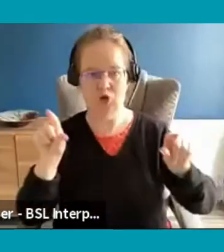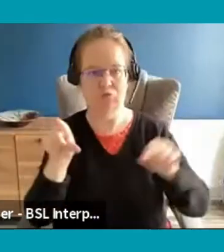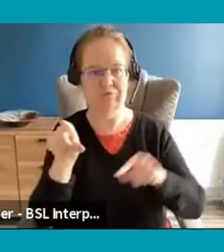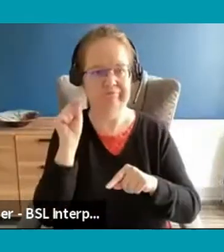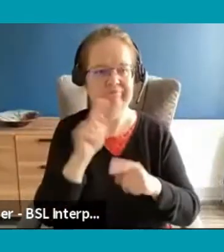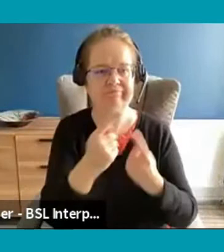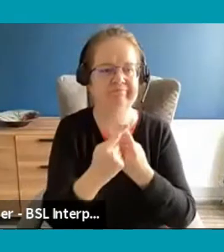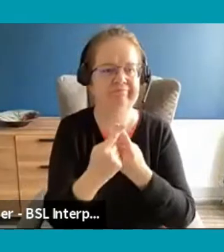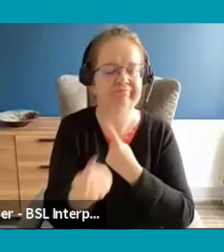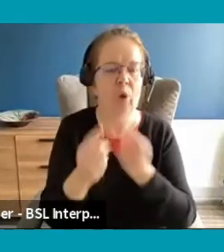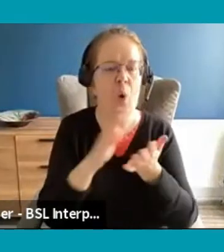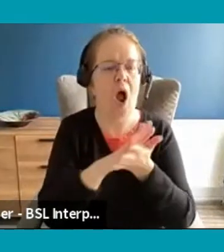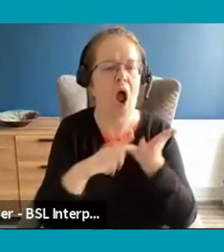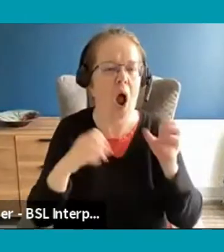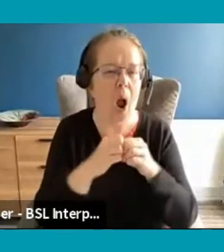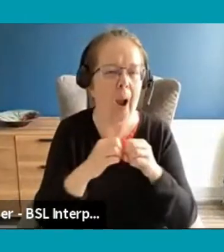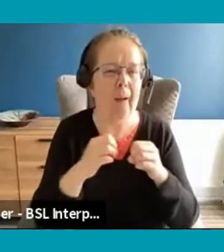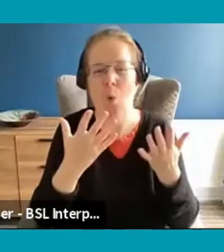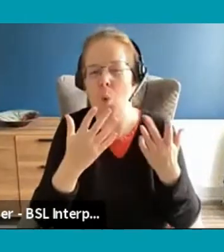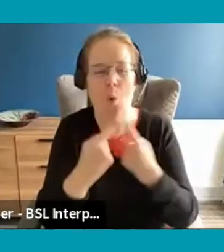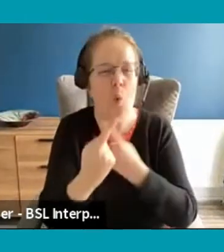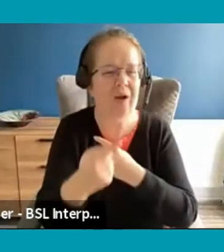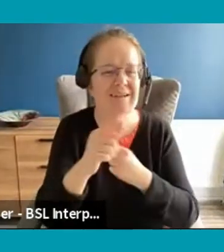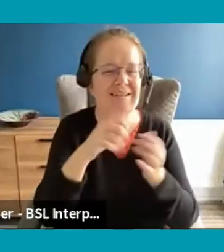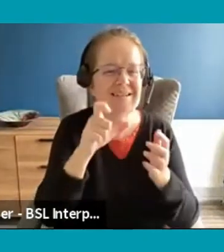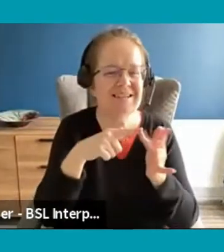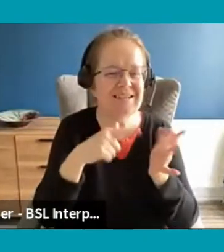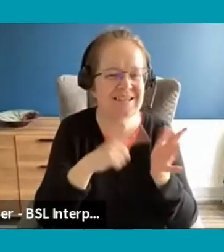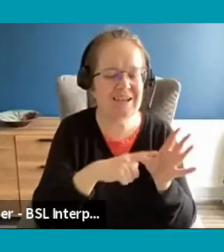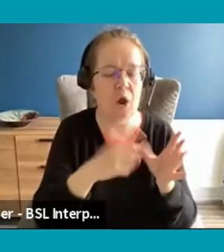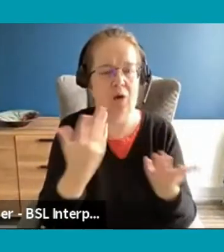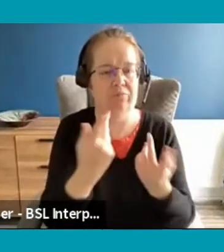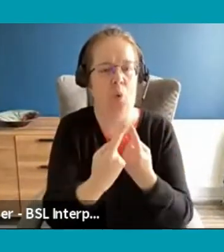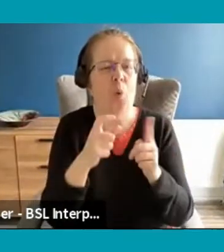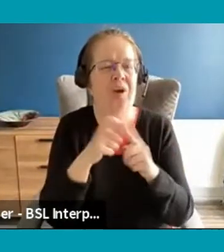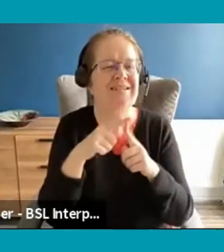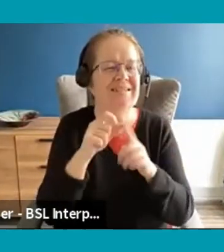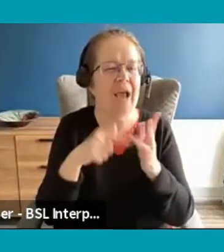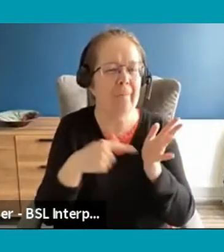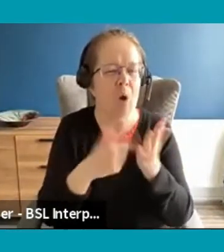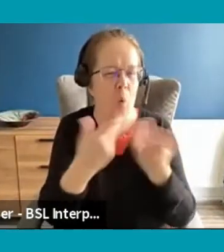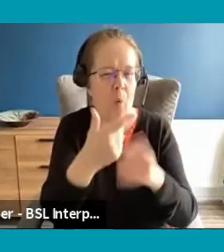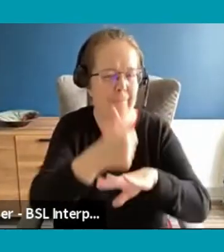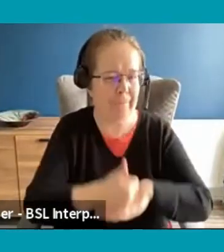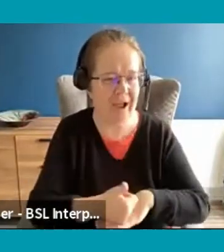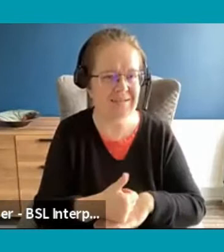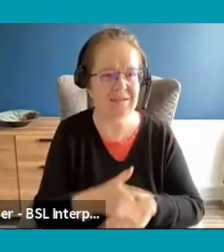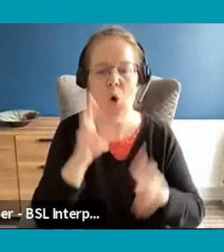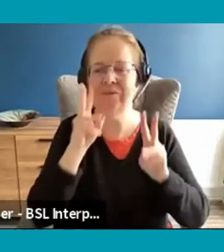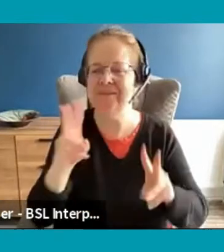or city or the nearest depot to where you are based. And also you can see what opportunities are there.